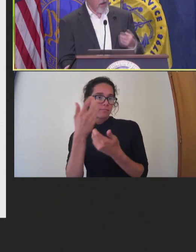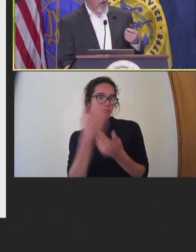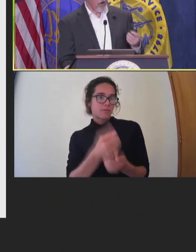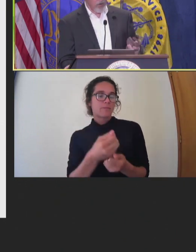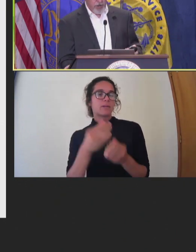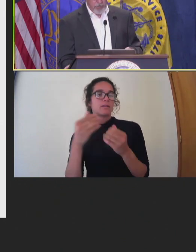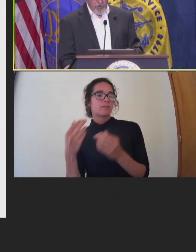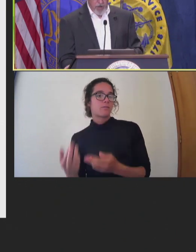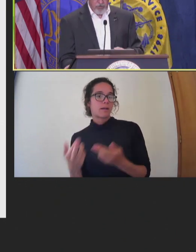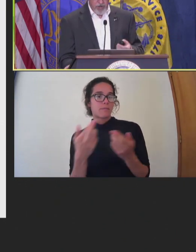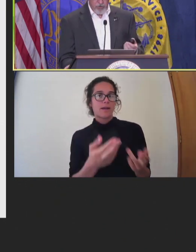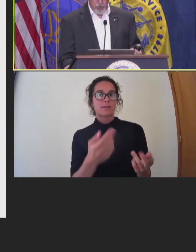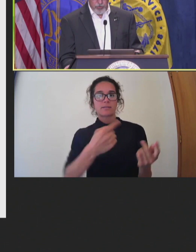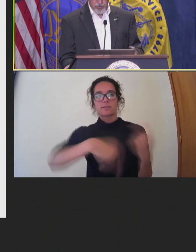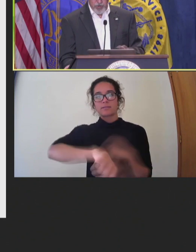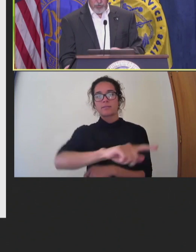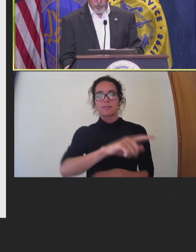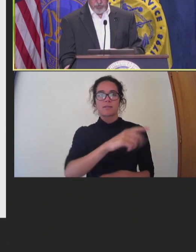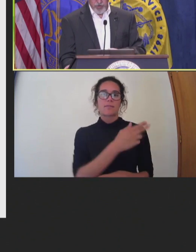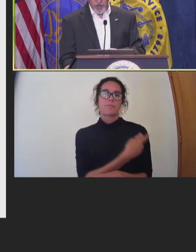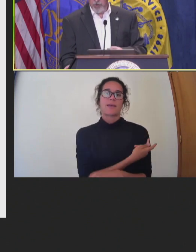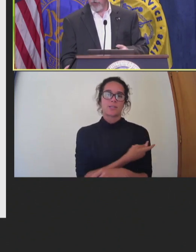Our healthcare providers need tools and resources they can use in their